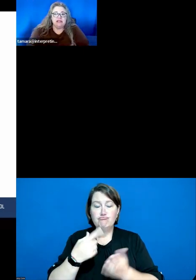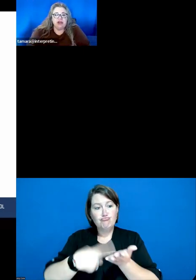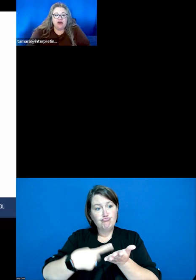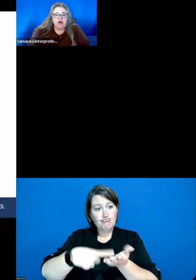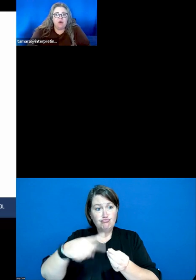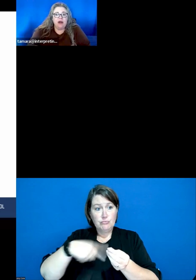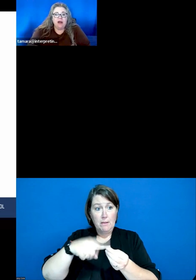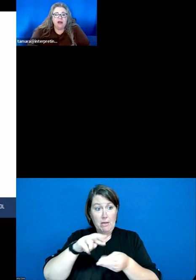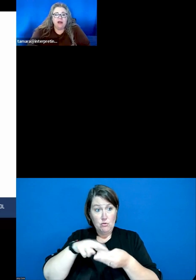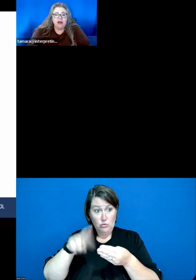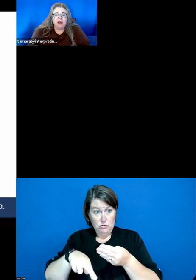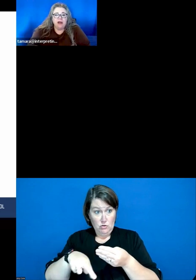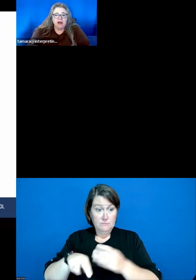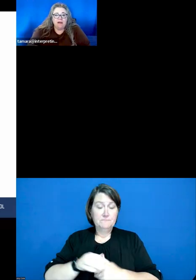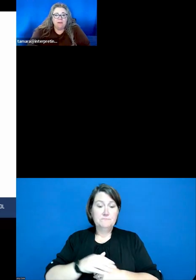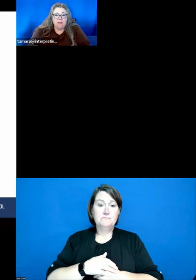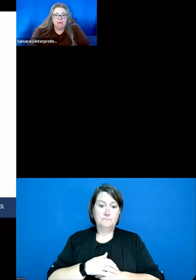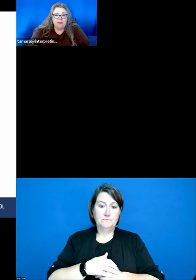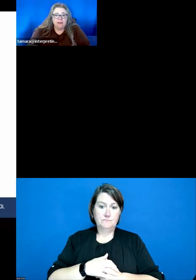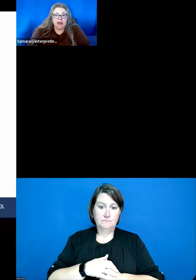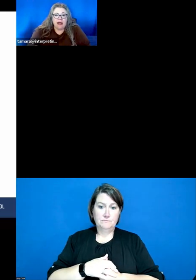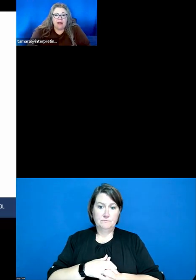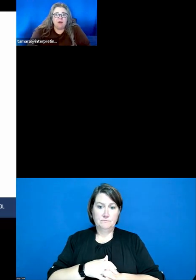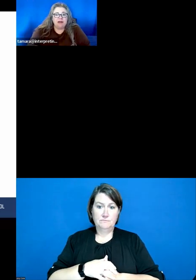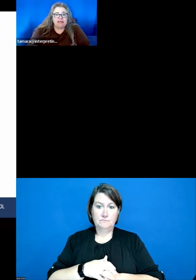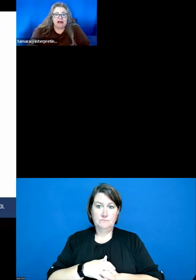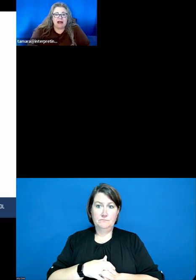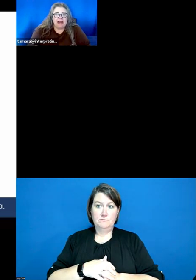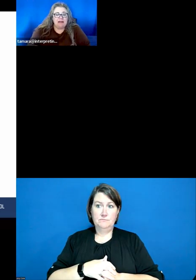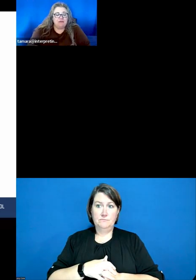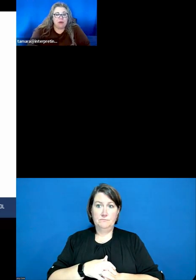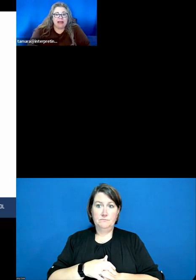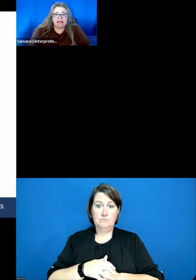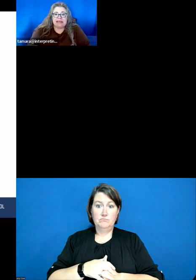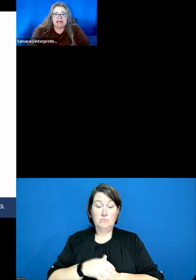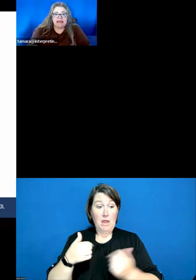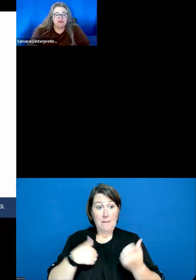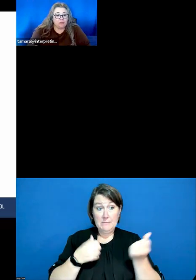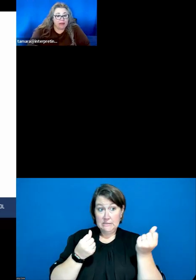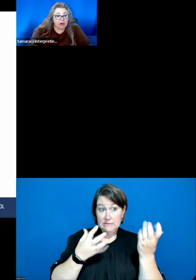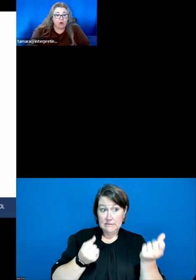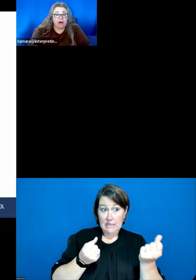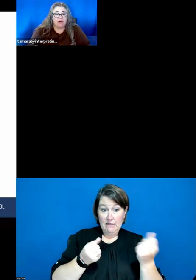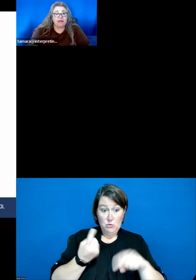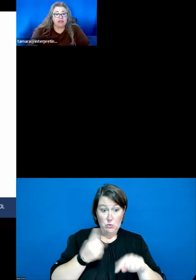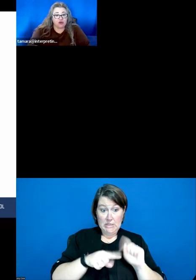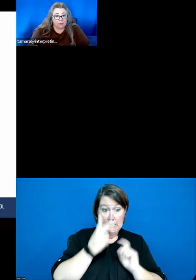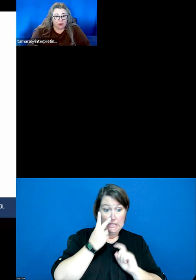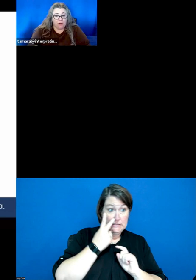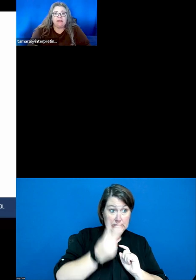So I'm going to sign if you can't see either me or hear the interpreter,